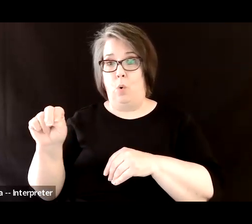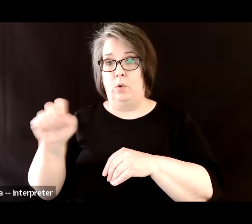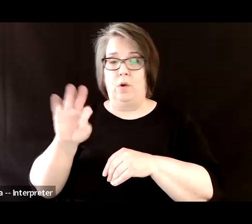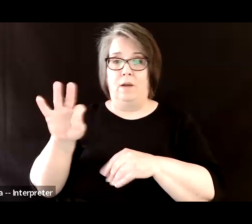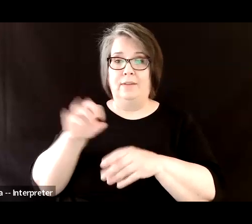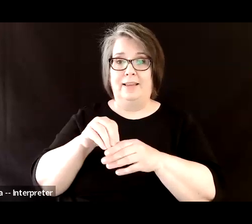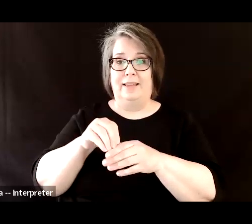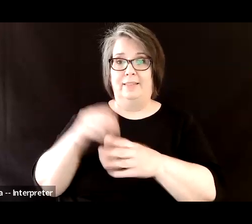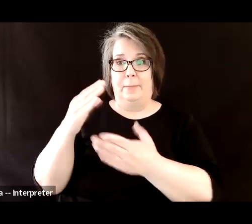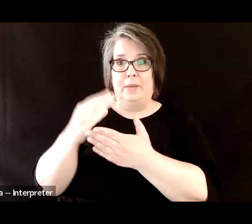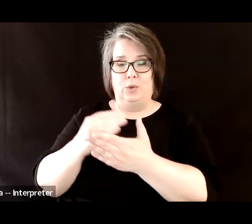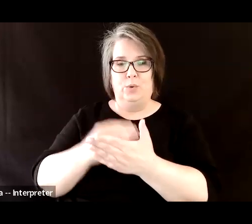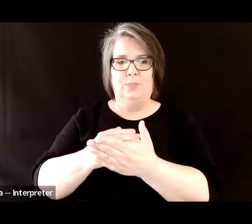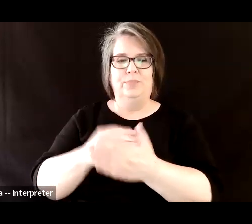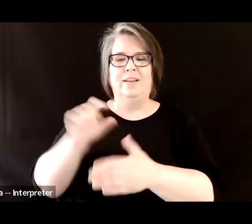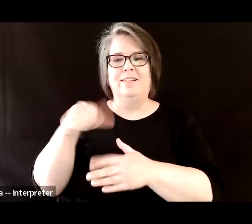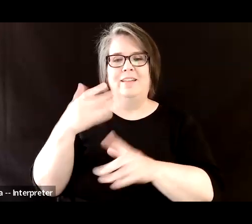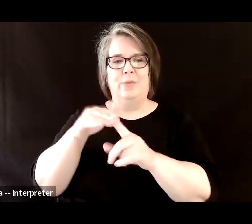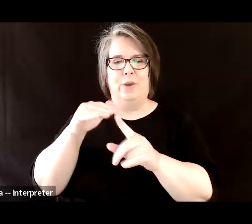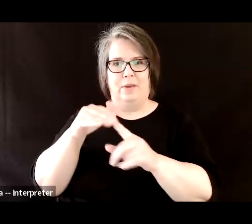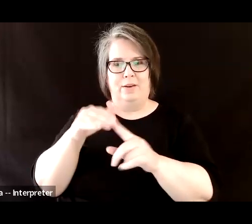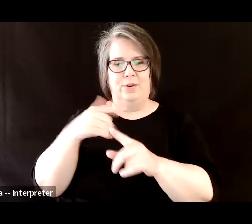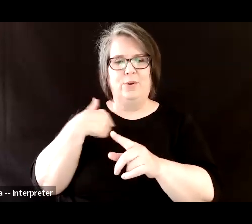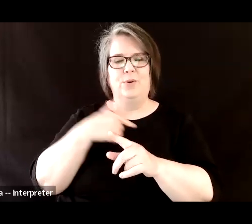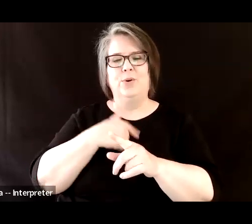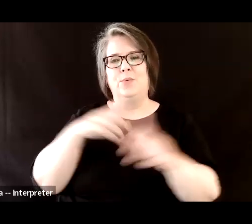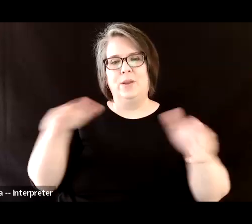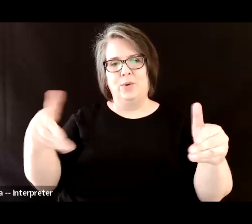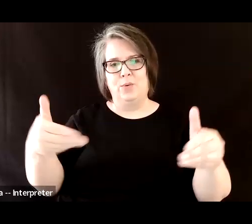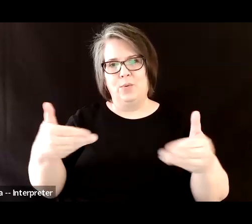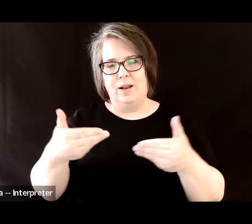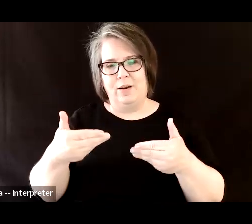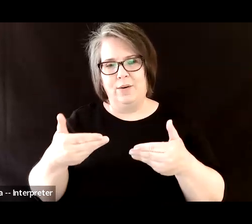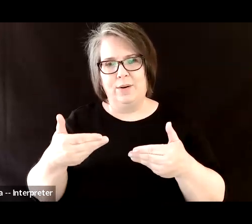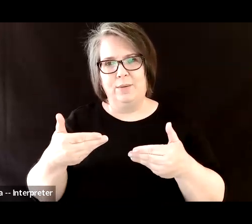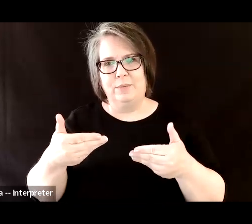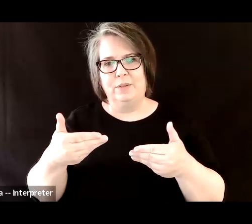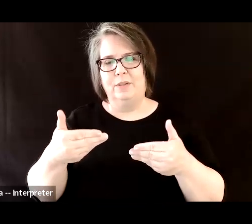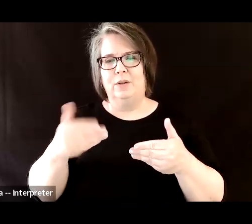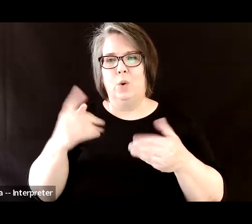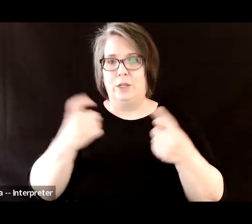Another reminder, we certainly welcome your questions, so please use the Q&A future to post her questions.